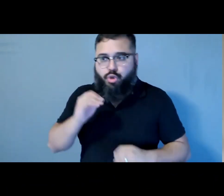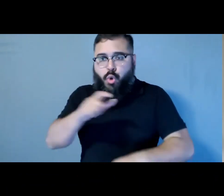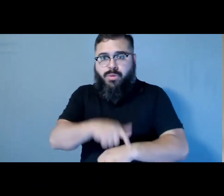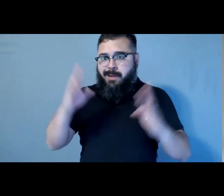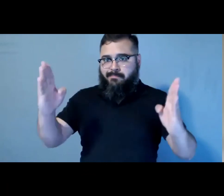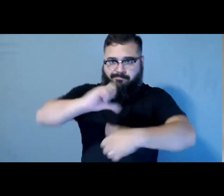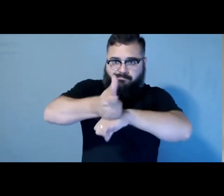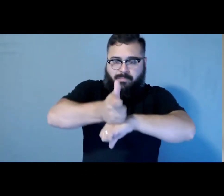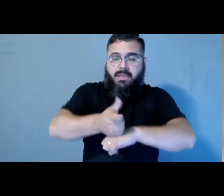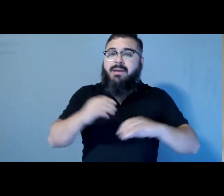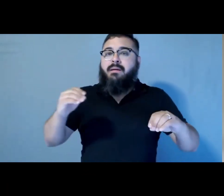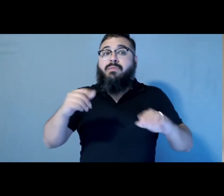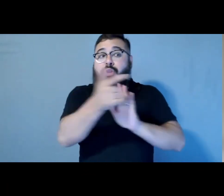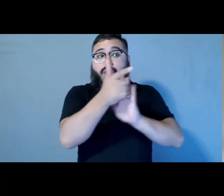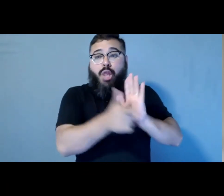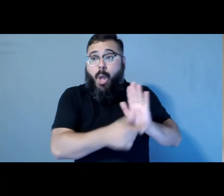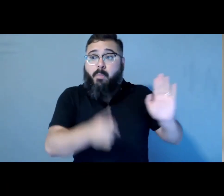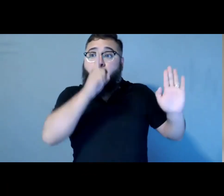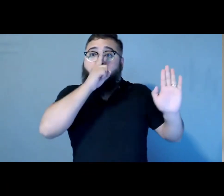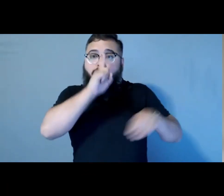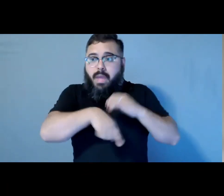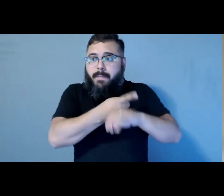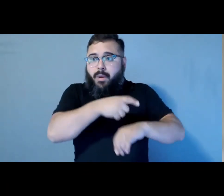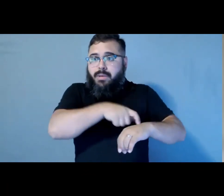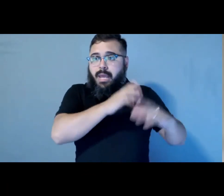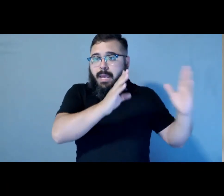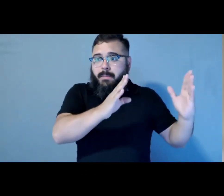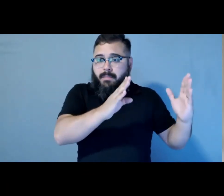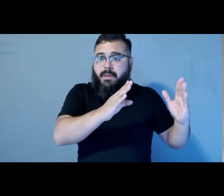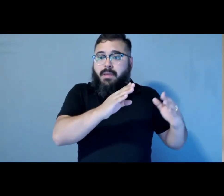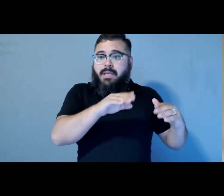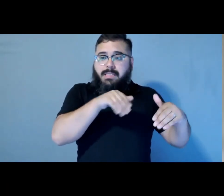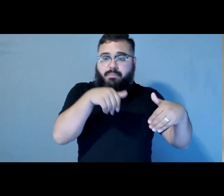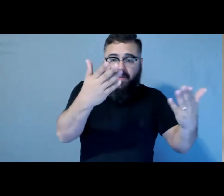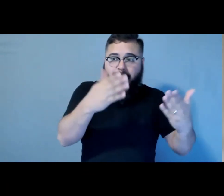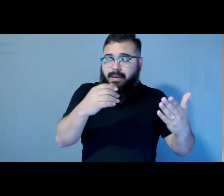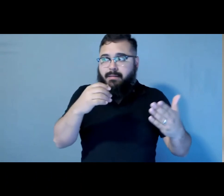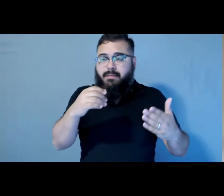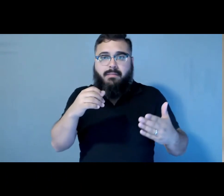there's nothing written in the law that says, okay, if an accommodation is it provided in 10 days, then they break the law,